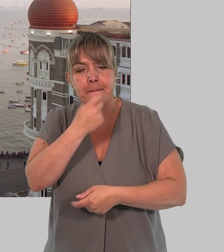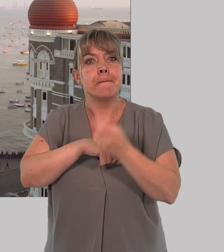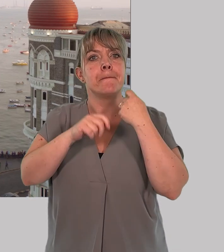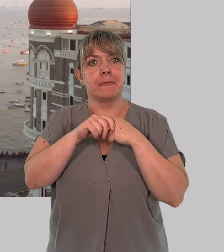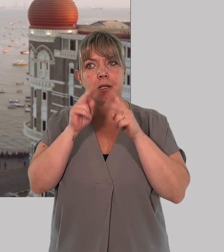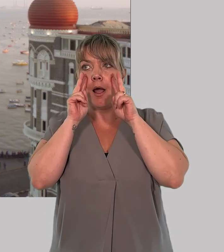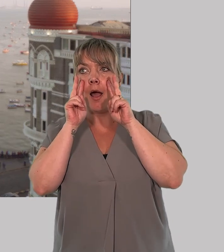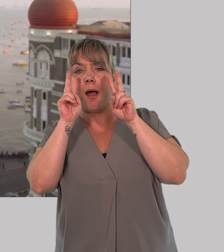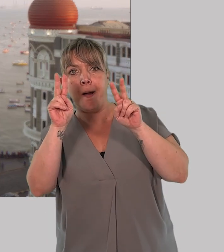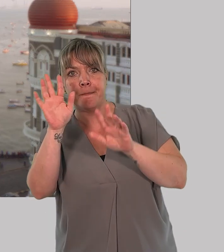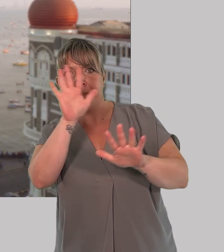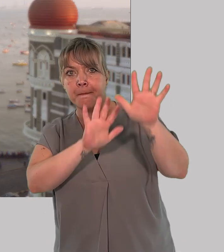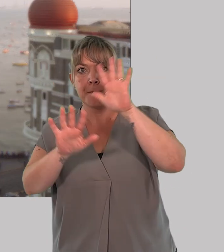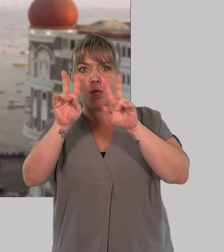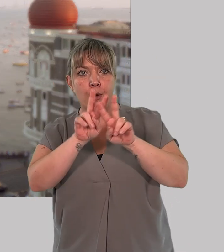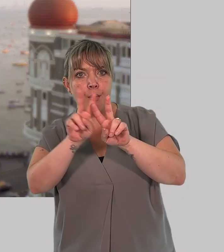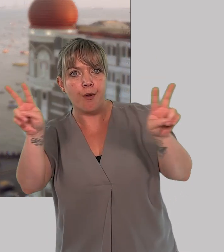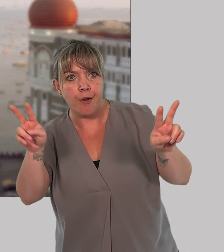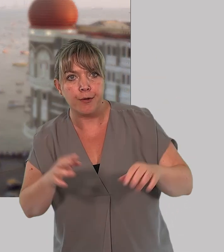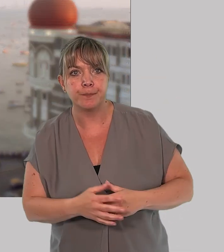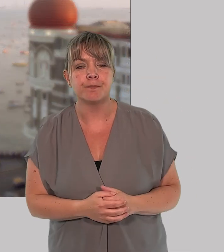which results in a blurred vision.